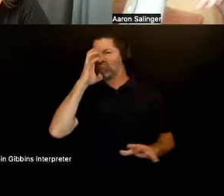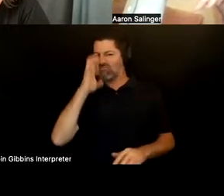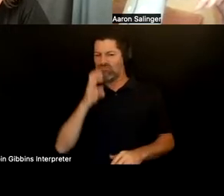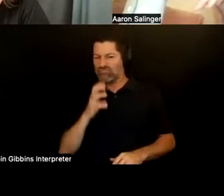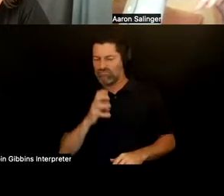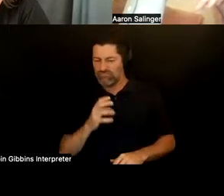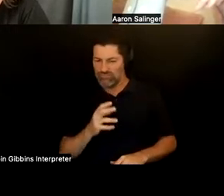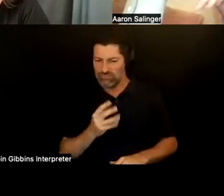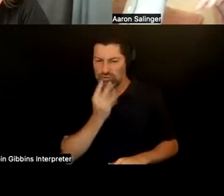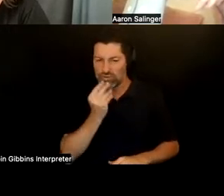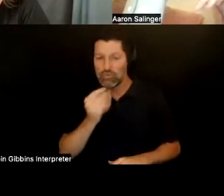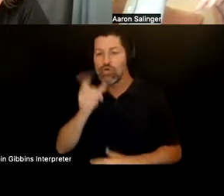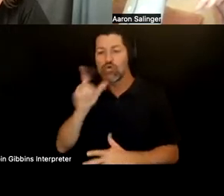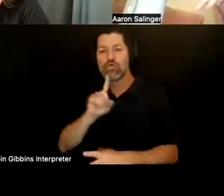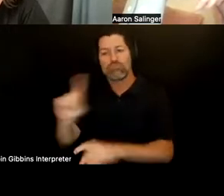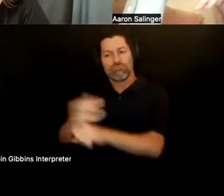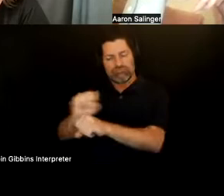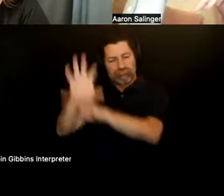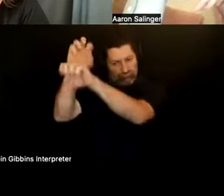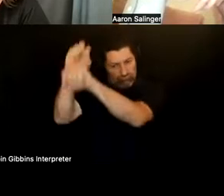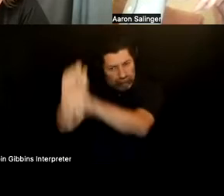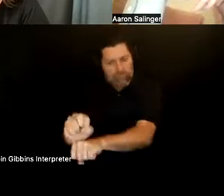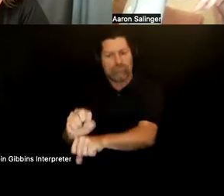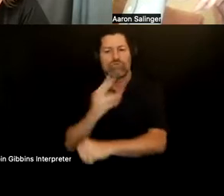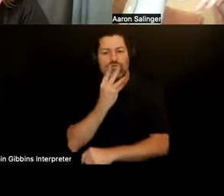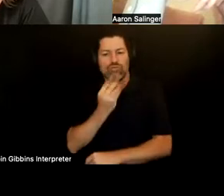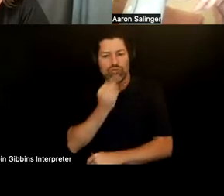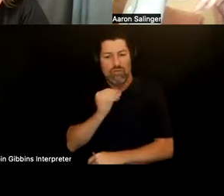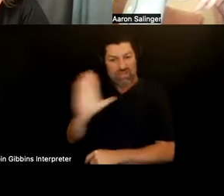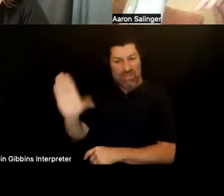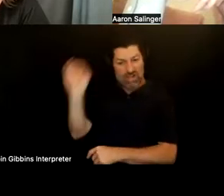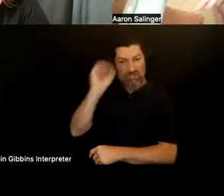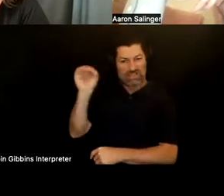that if you asked a traditional Jew what they thought about those movies they would say